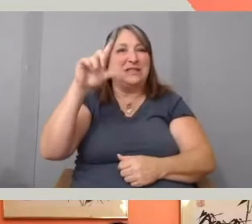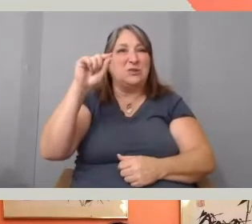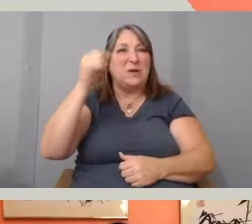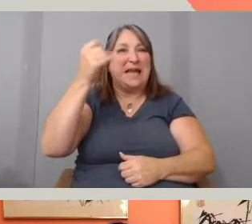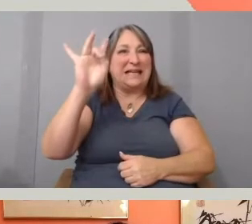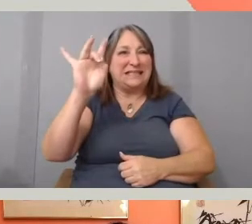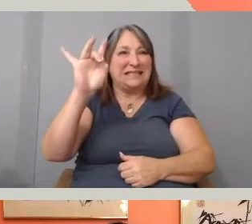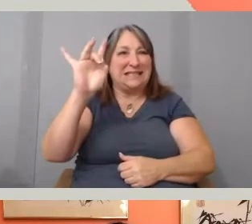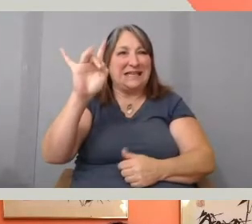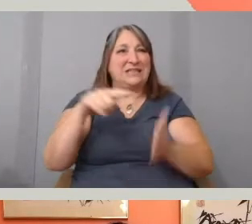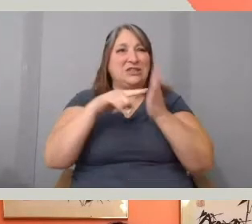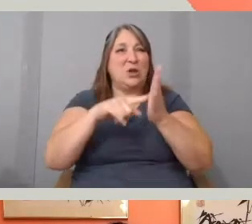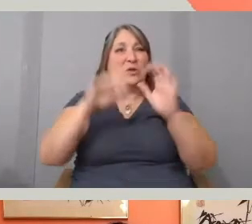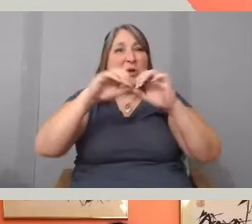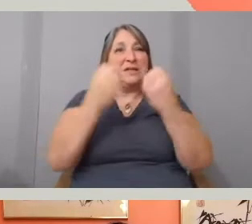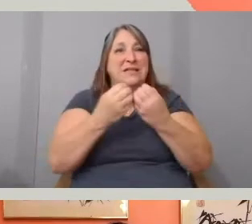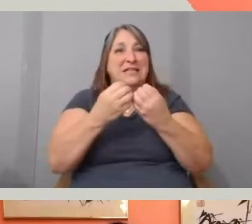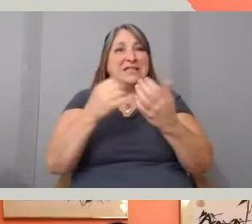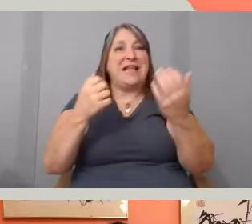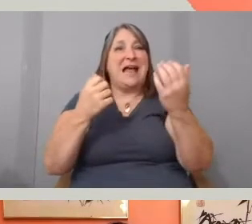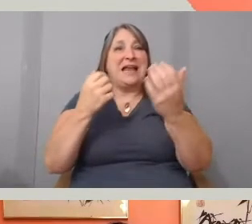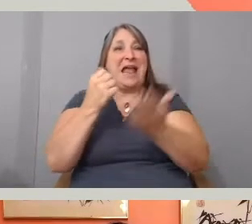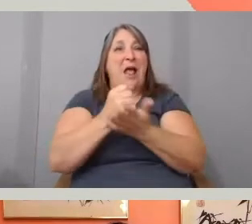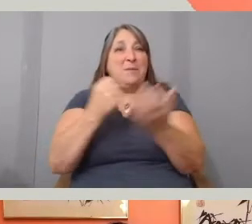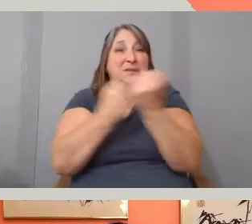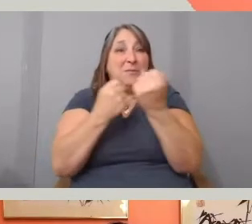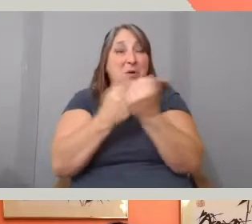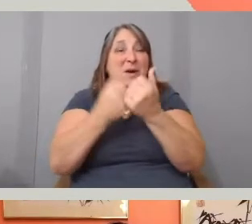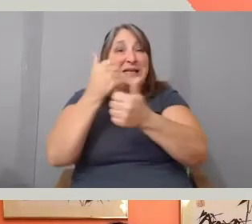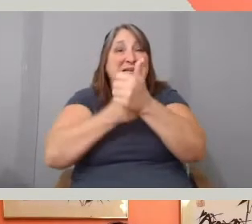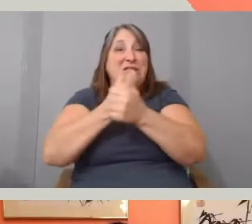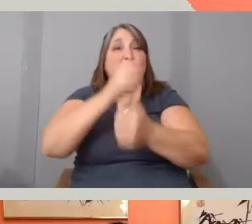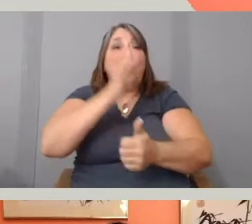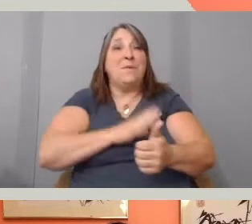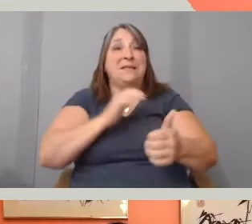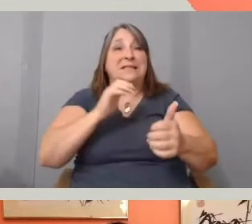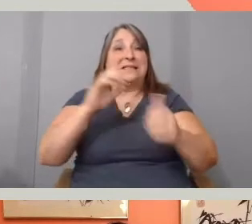that helped support their campaigns. And it really did take a deep dive look into